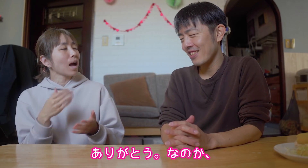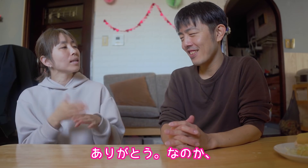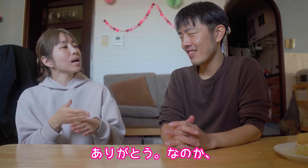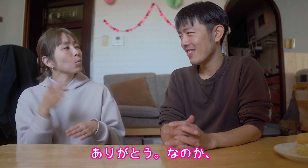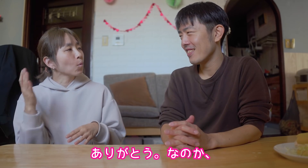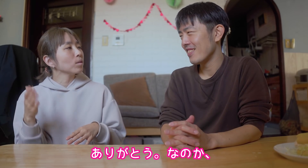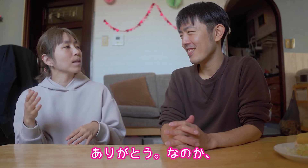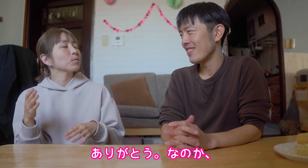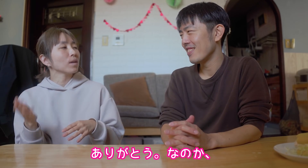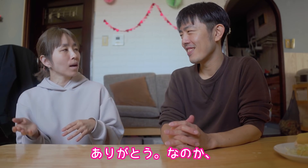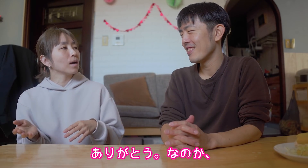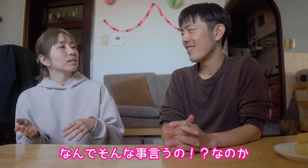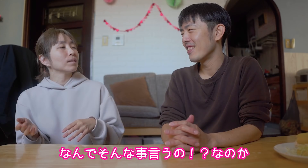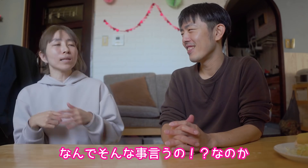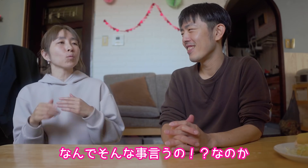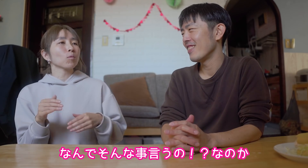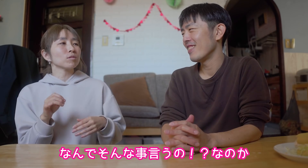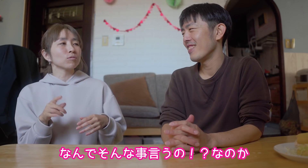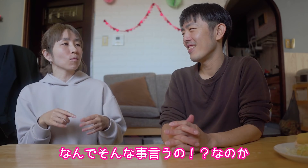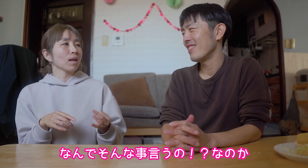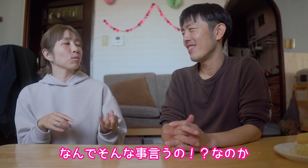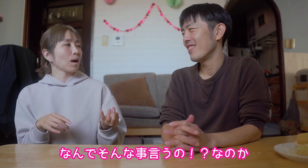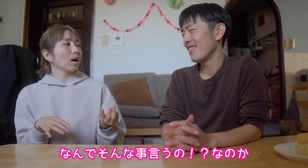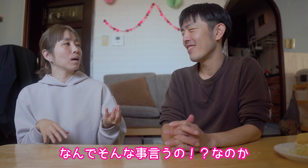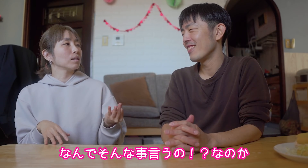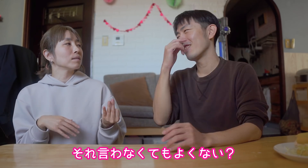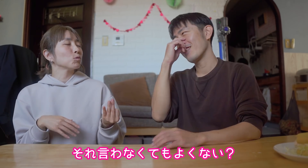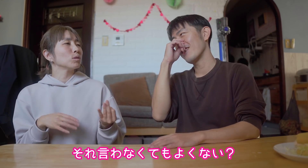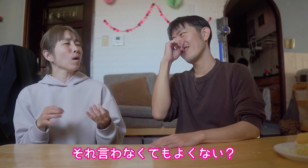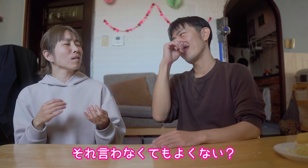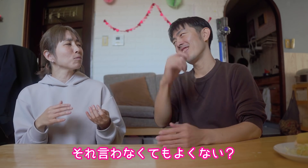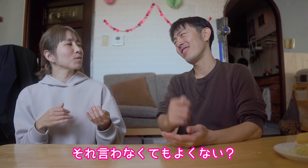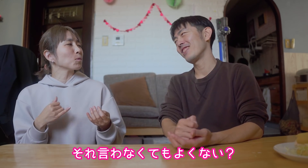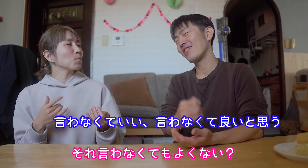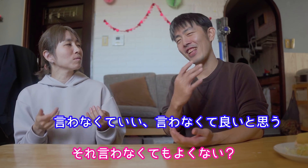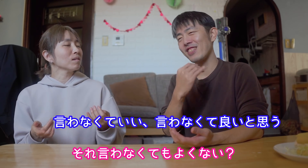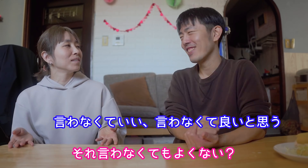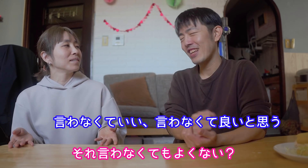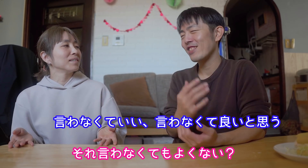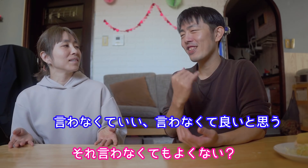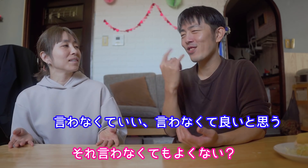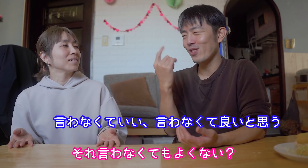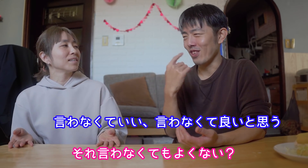I don't know if it's, "Thank you," or, "Why did you bother to say that?" I don't know. (Mom)I think they should not say that to me. (Dad)I don't think they have to say it.